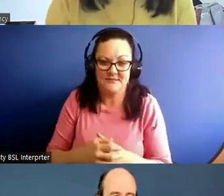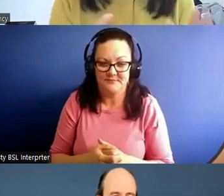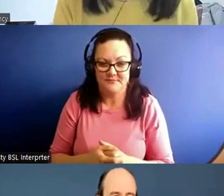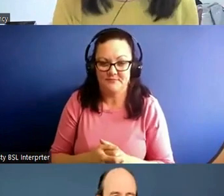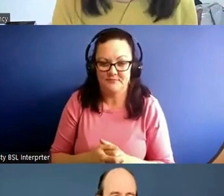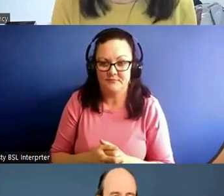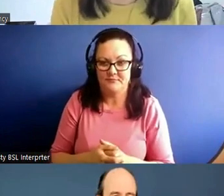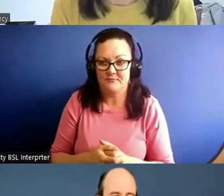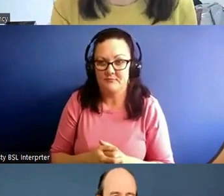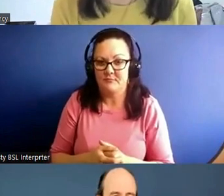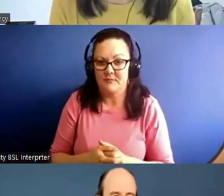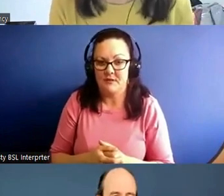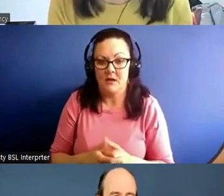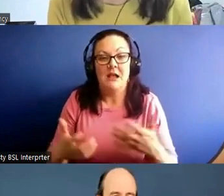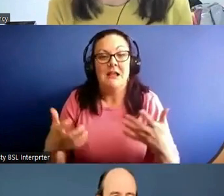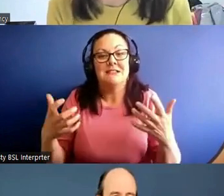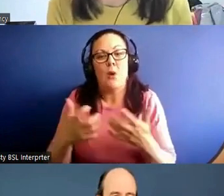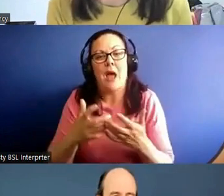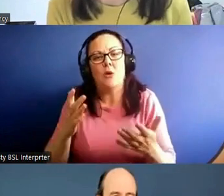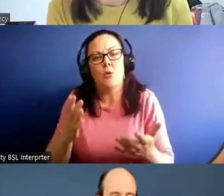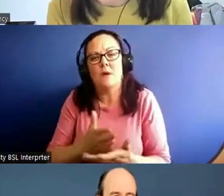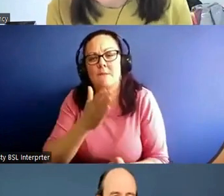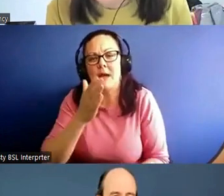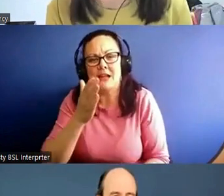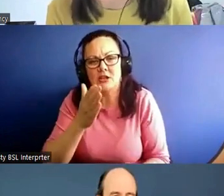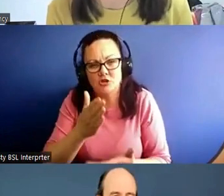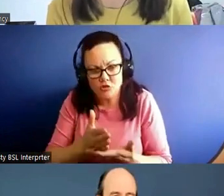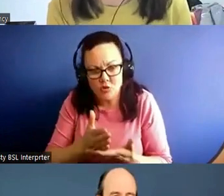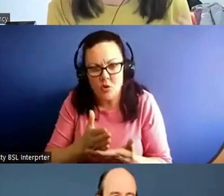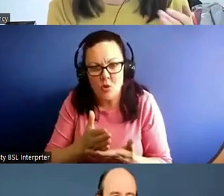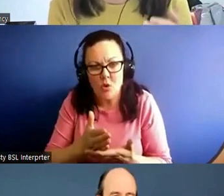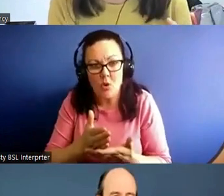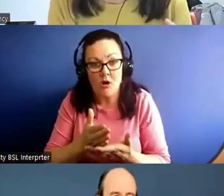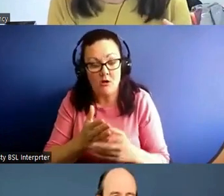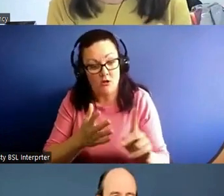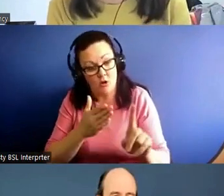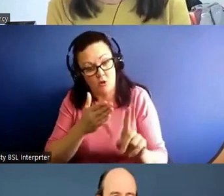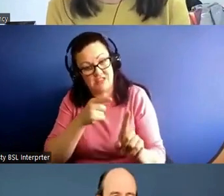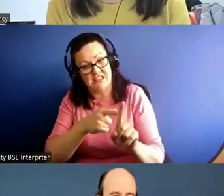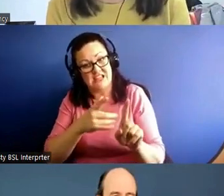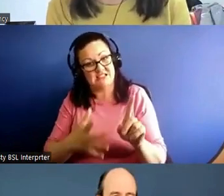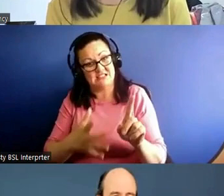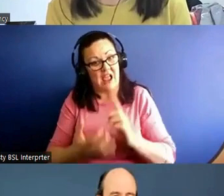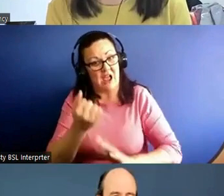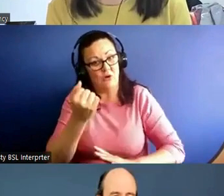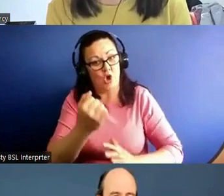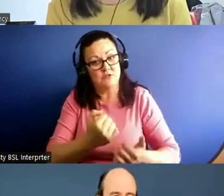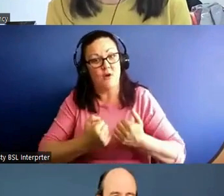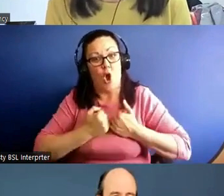How do we make sure that we can reach these outcomes of ownership, learning and transformation?